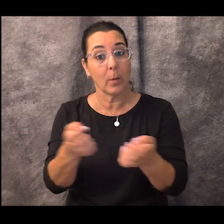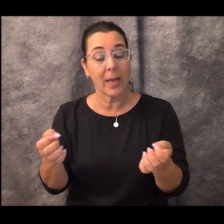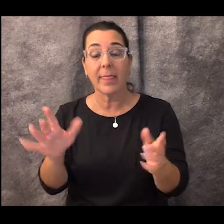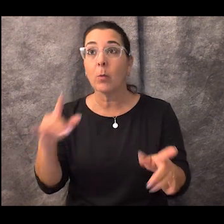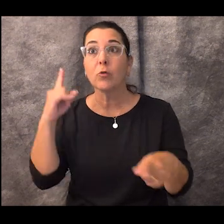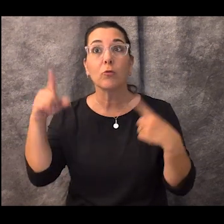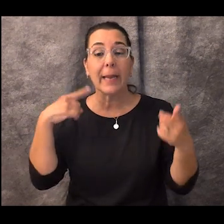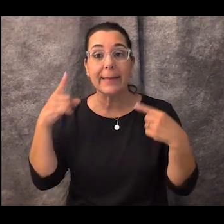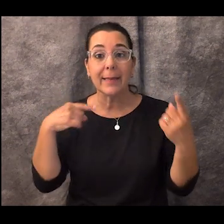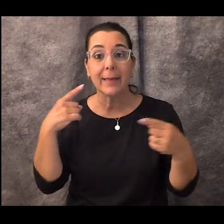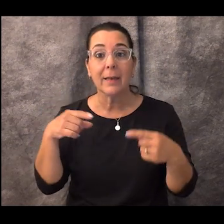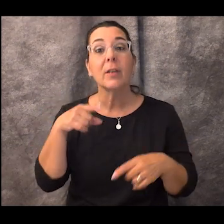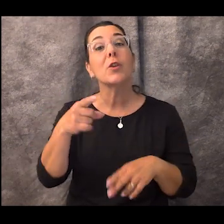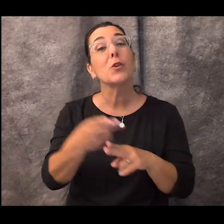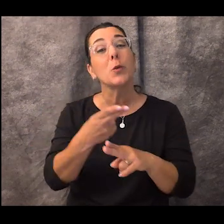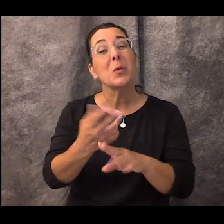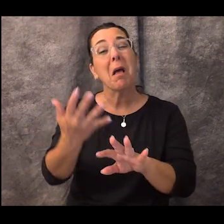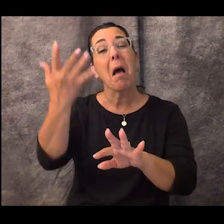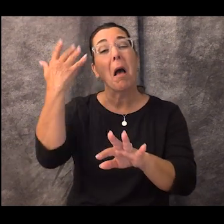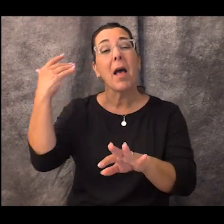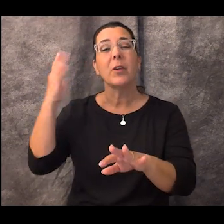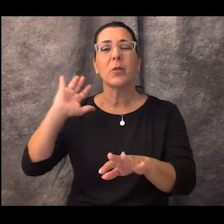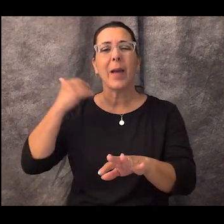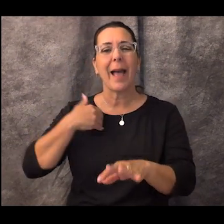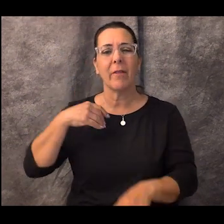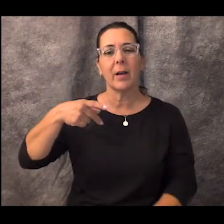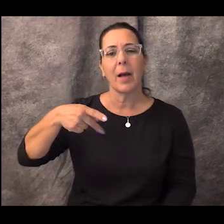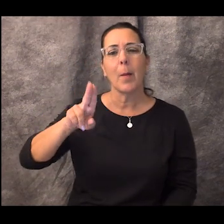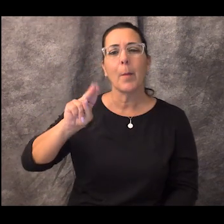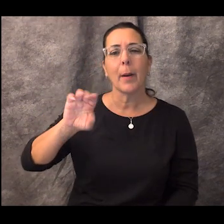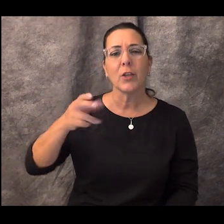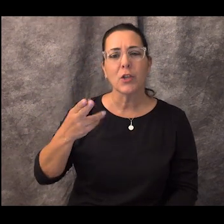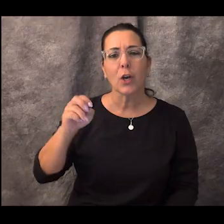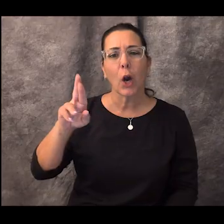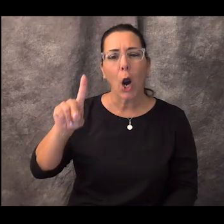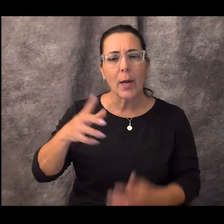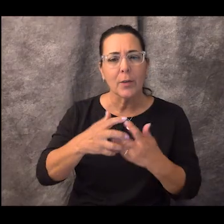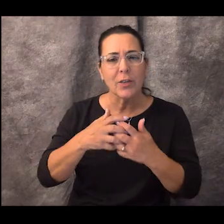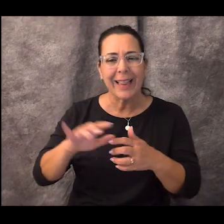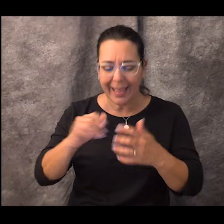Did you ever vote on, like, a punch card machine? That's, it's wild. (Eric) Yes, yes.